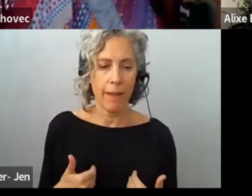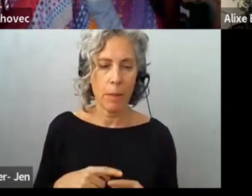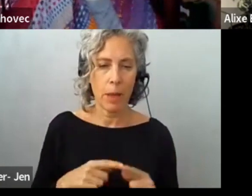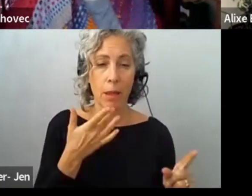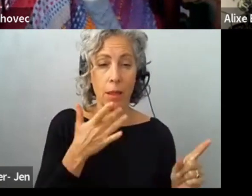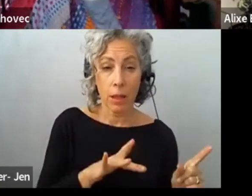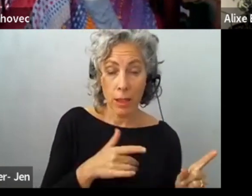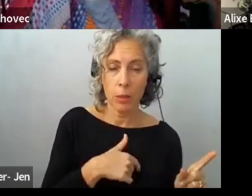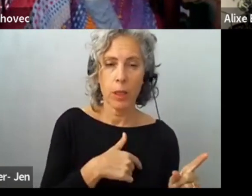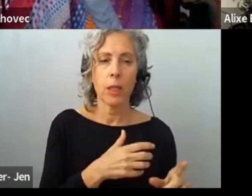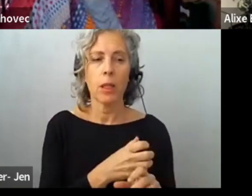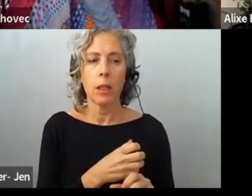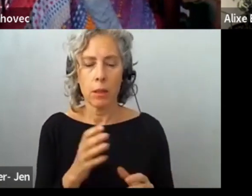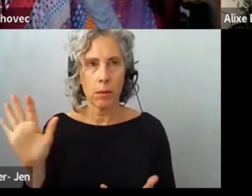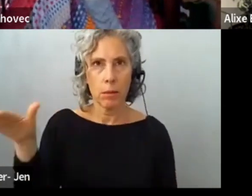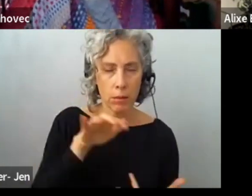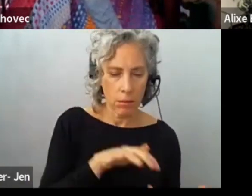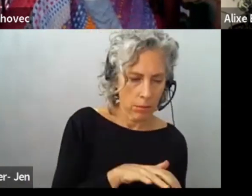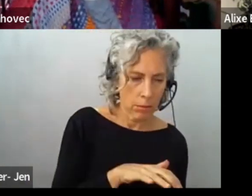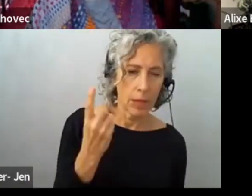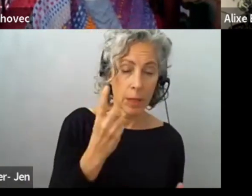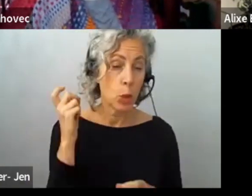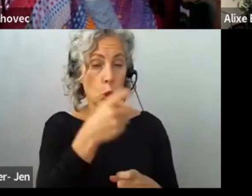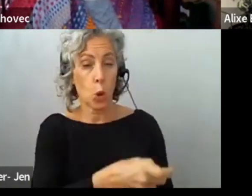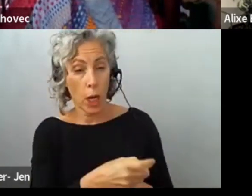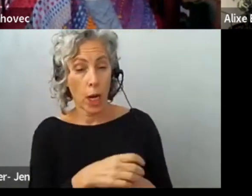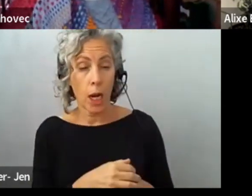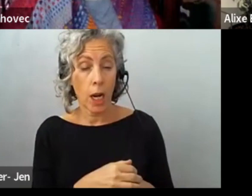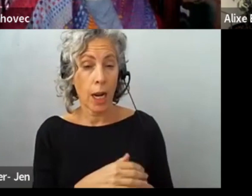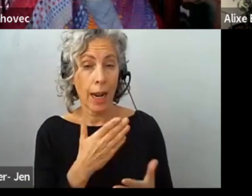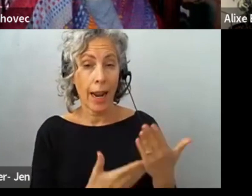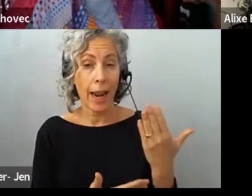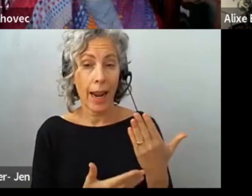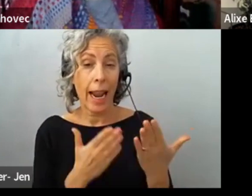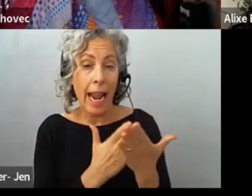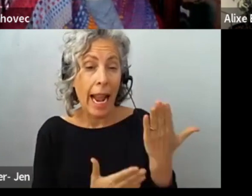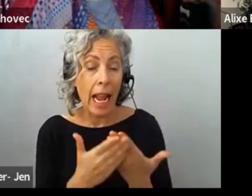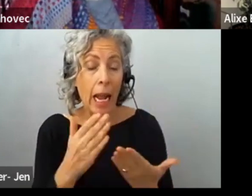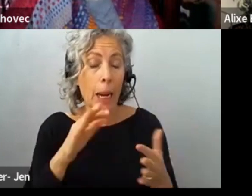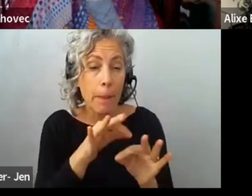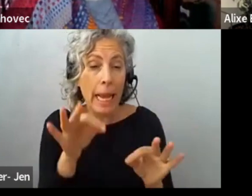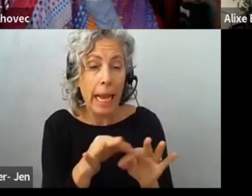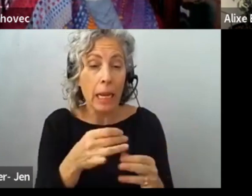managed to get some on time we even had someone donate, hand made mask, which was amazing. On